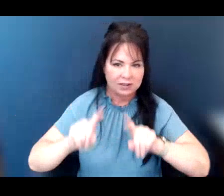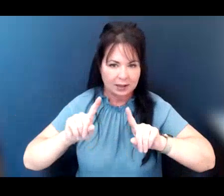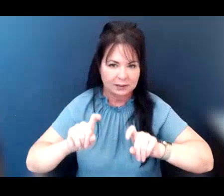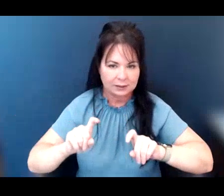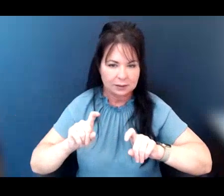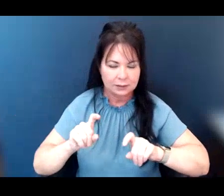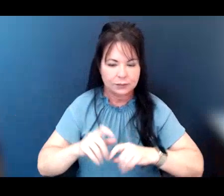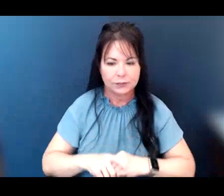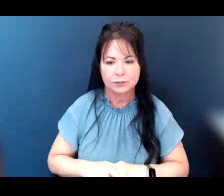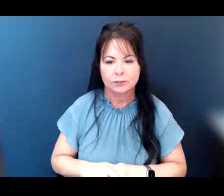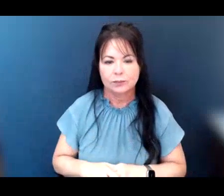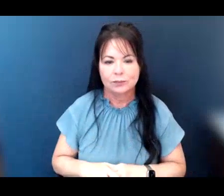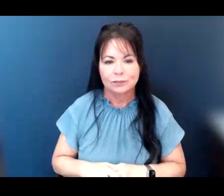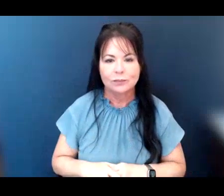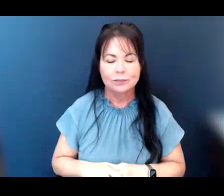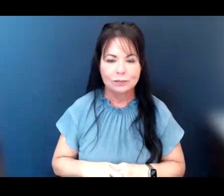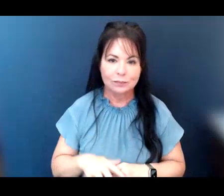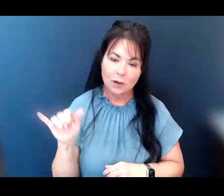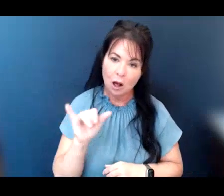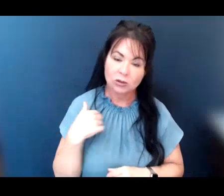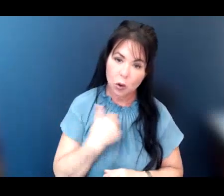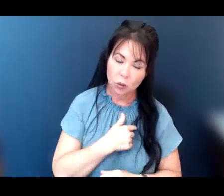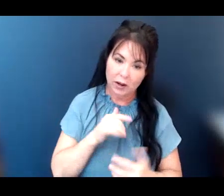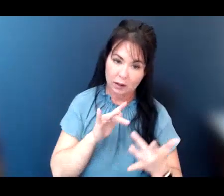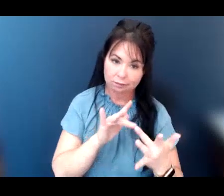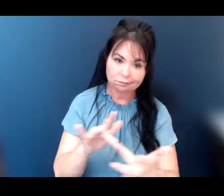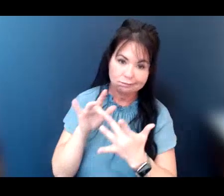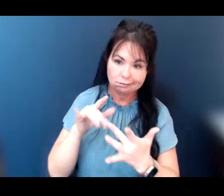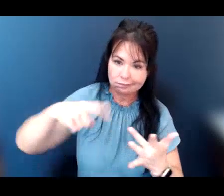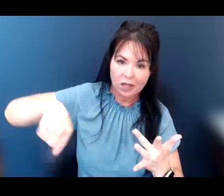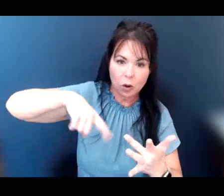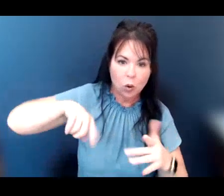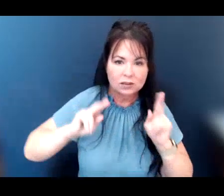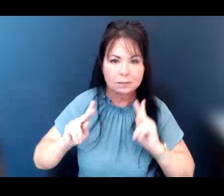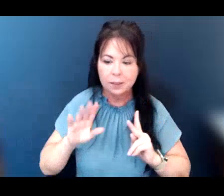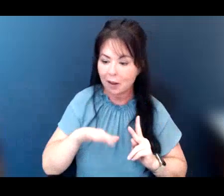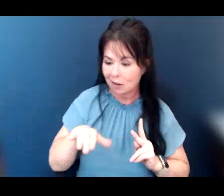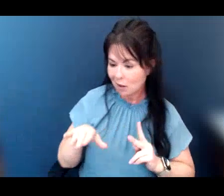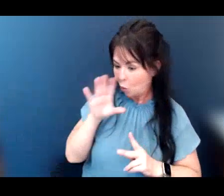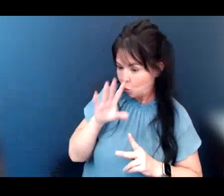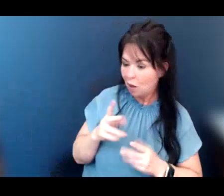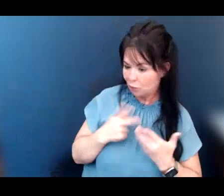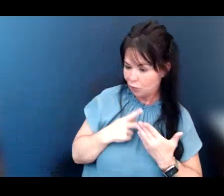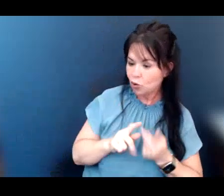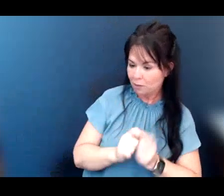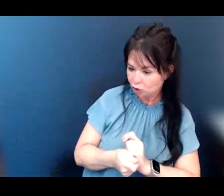But we also reach out to them for program changes, service changes, helping review different communications